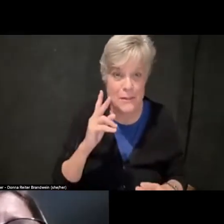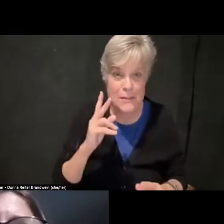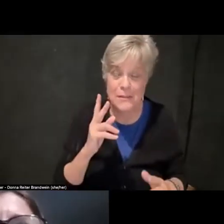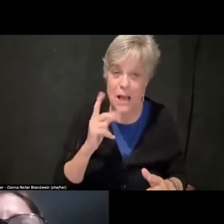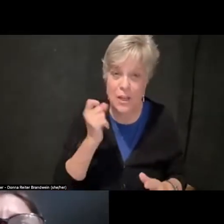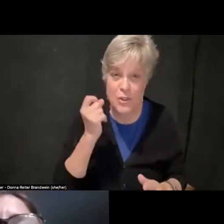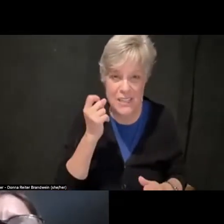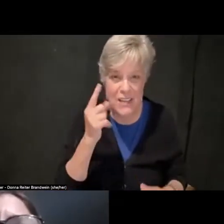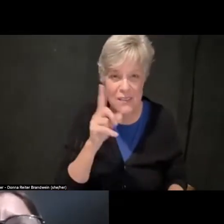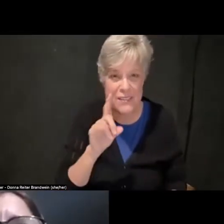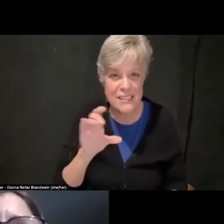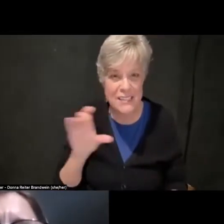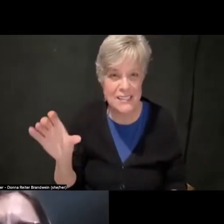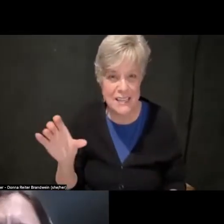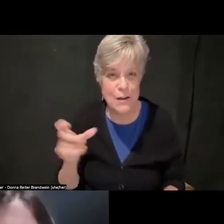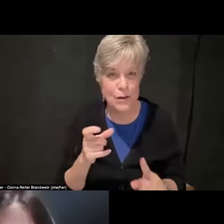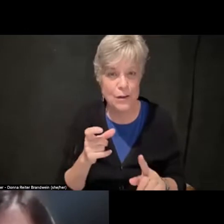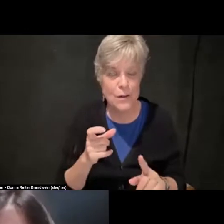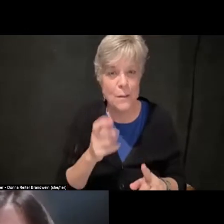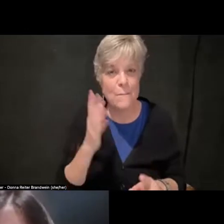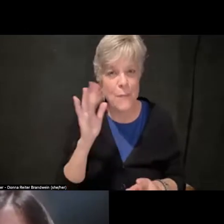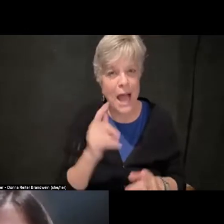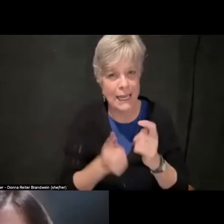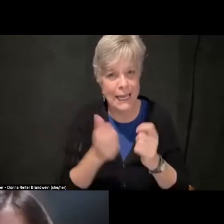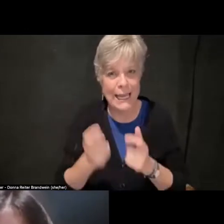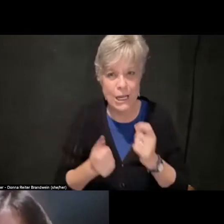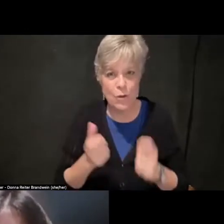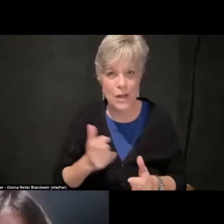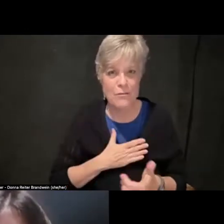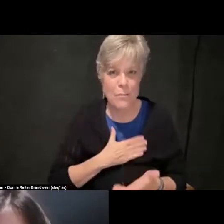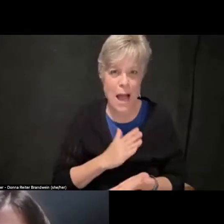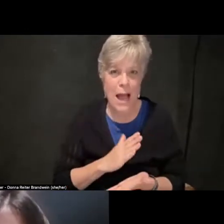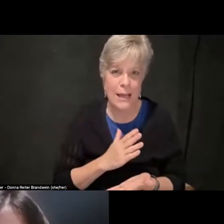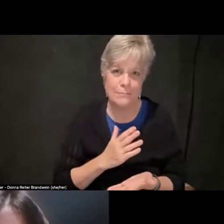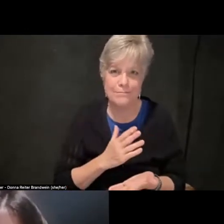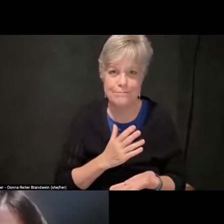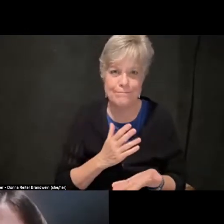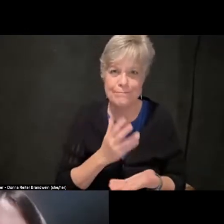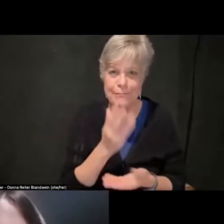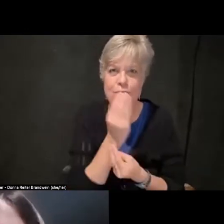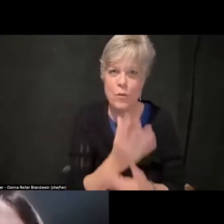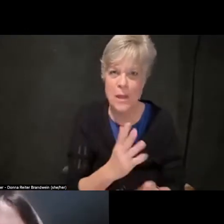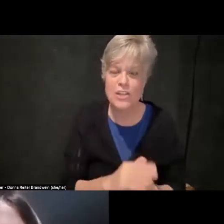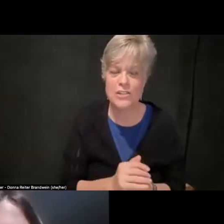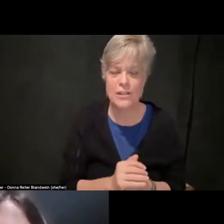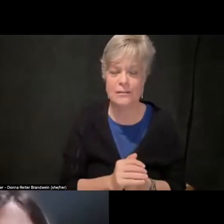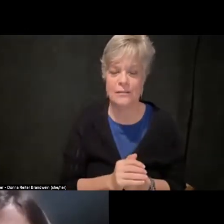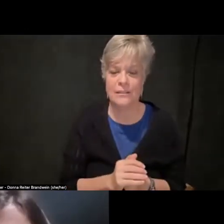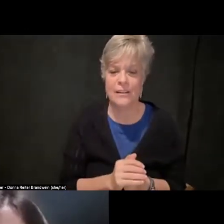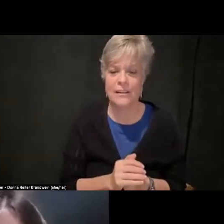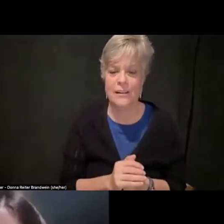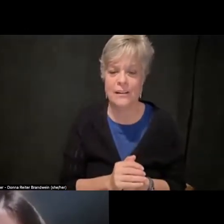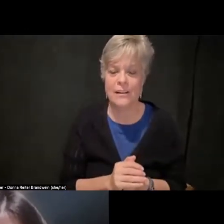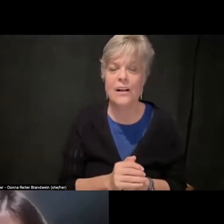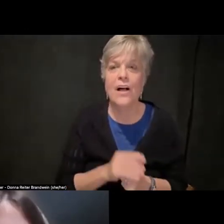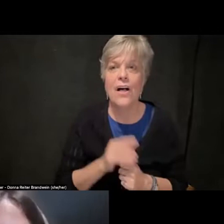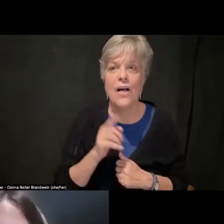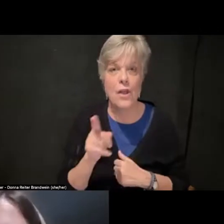and I will say across all participants, and it was a qualitative study, so there wasn't 200 participants, right?